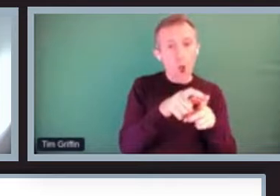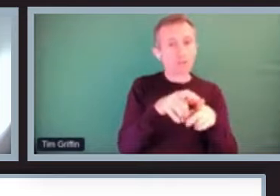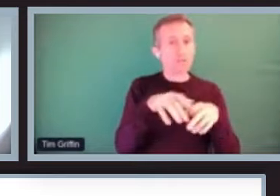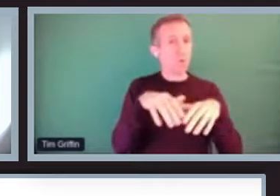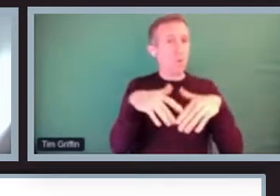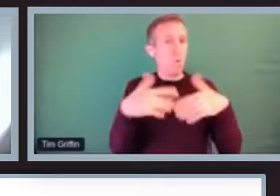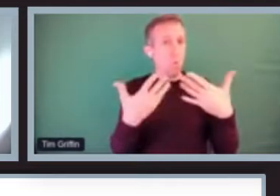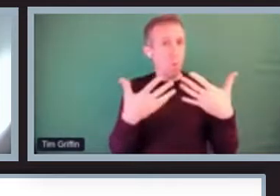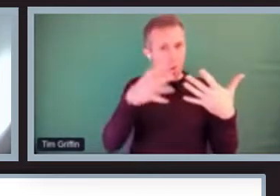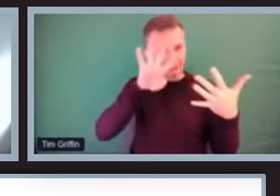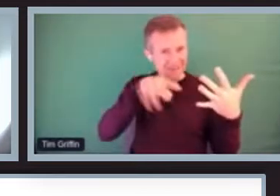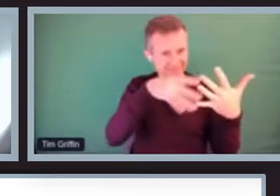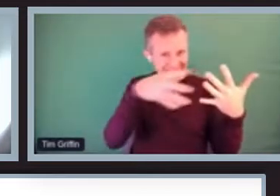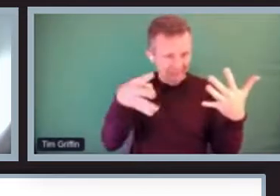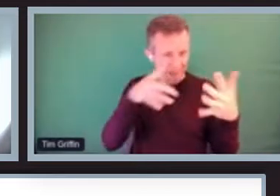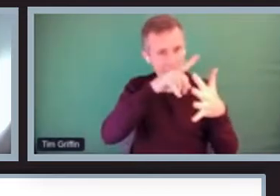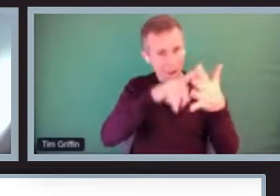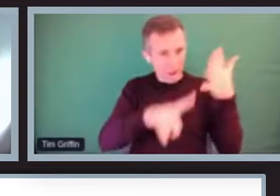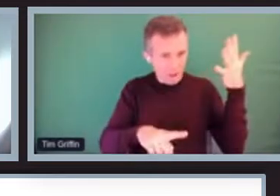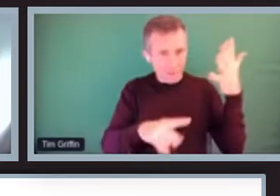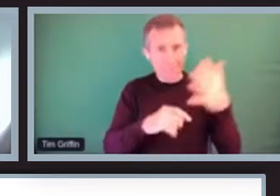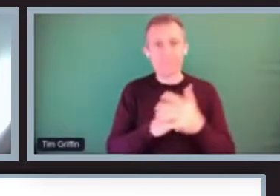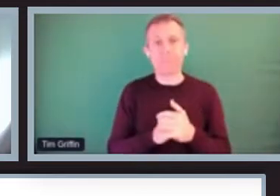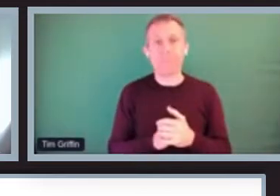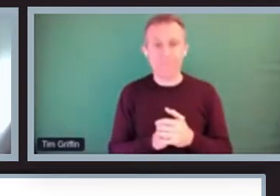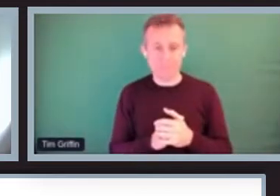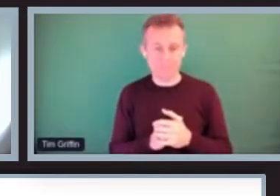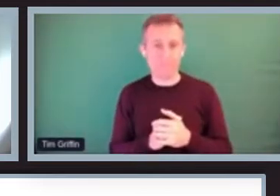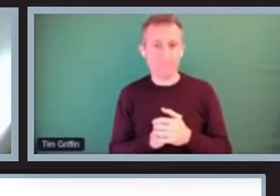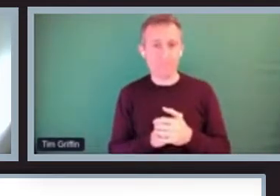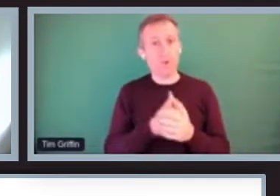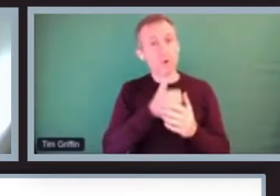Websites and online applications are likely to use the brand colours, not only for content,